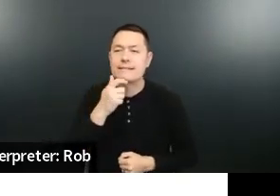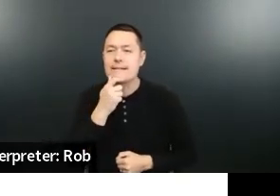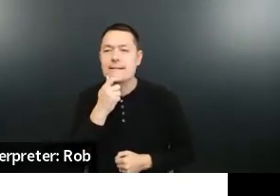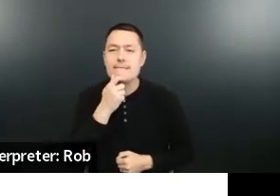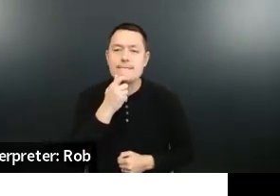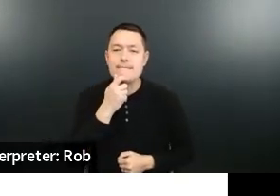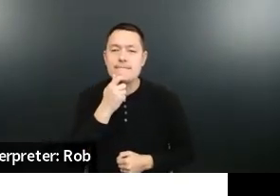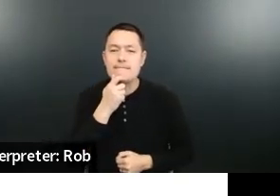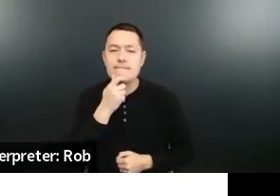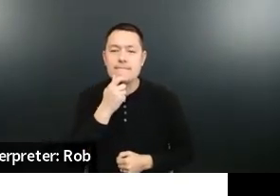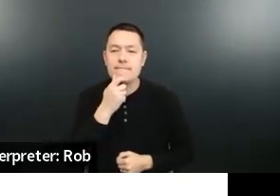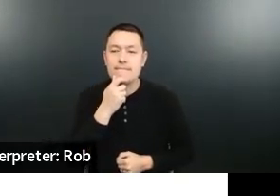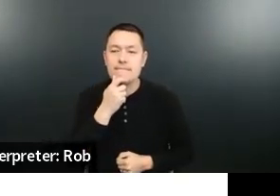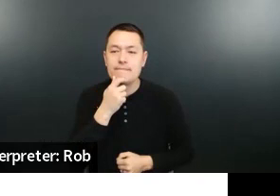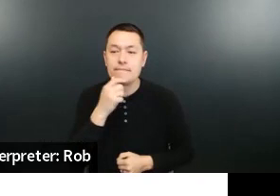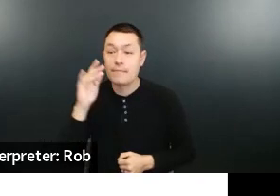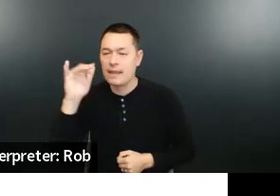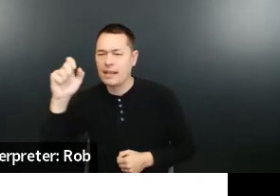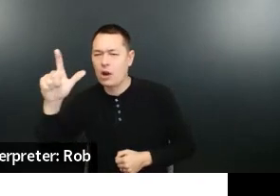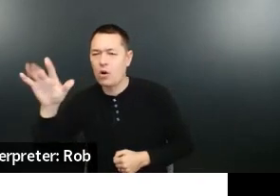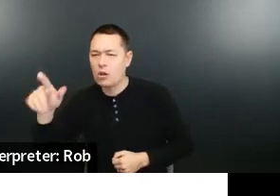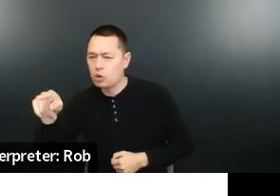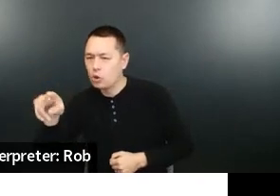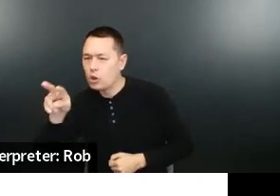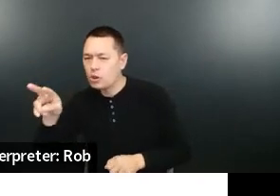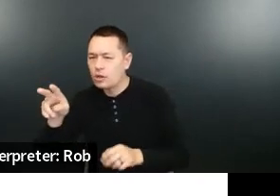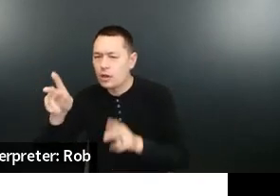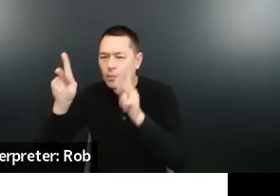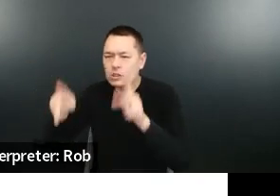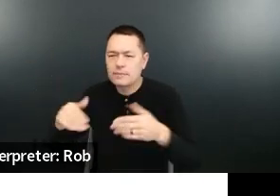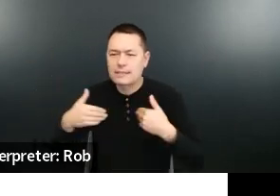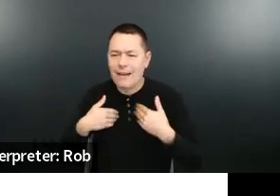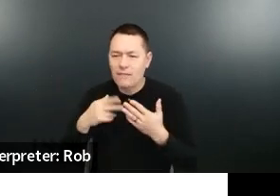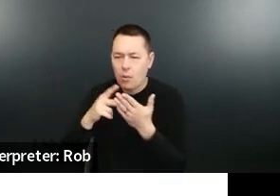it, Carol. If you look at the participants, you know, there's a program not the answer.